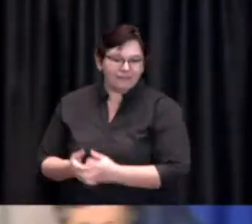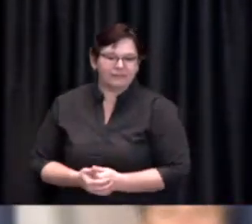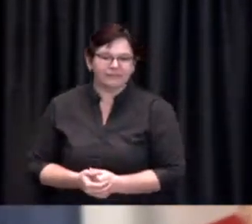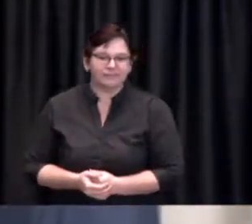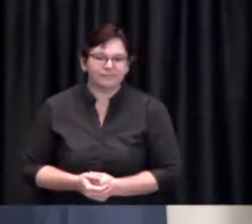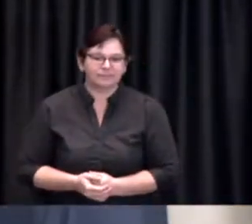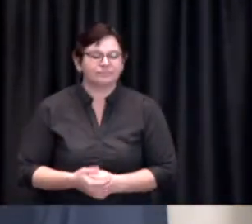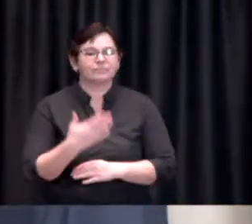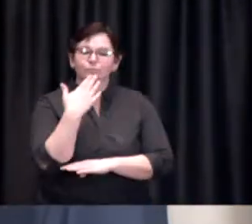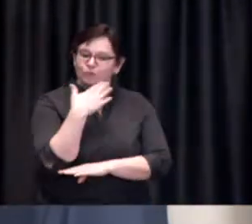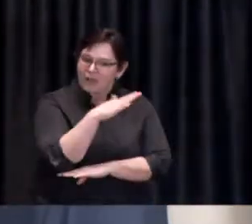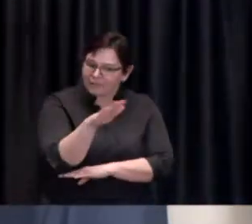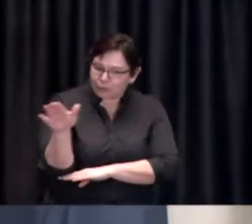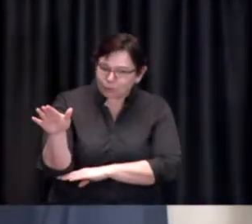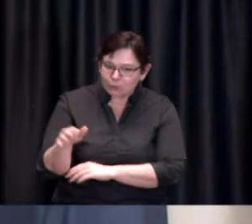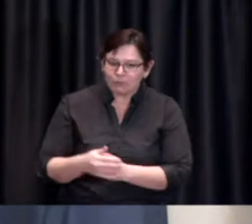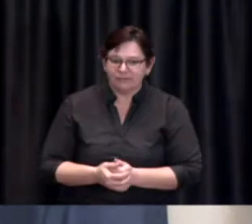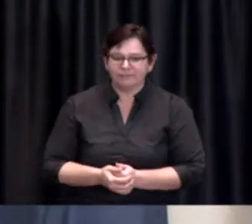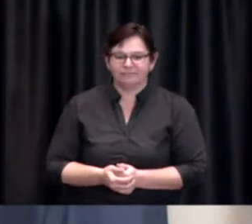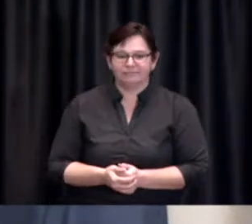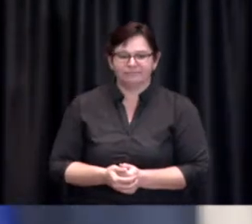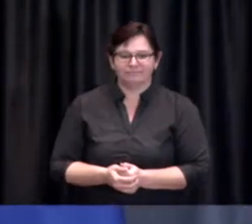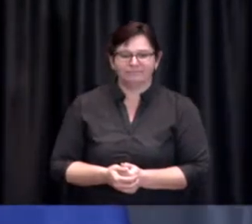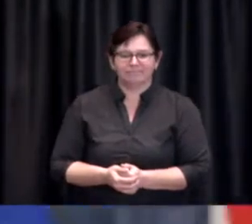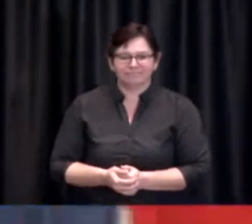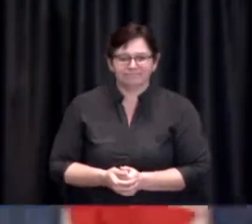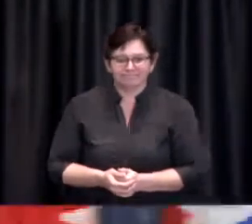Mayor Tory: Before we talk about COVID-19 and related matters I should just say that